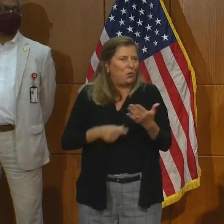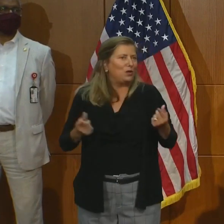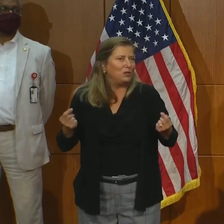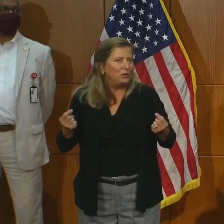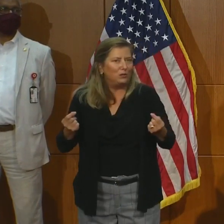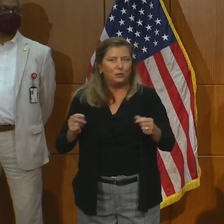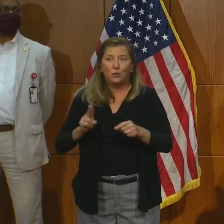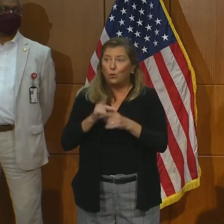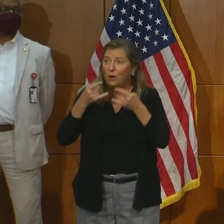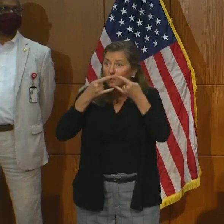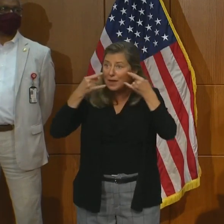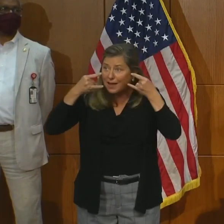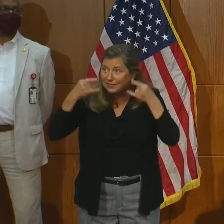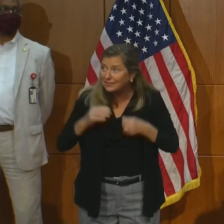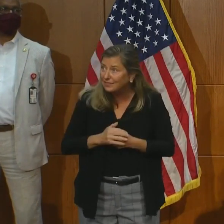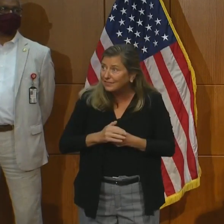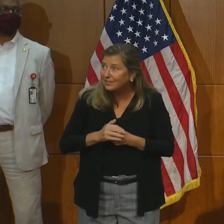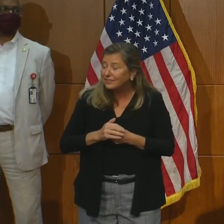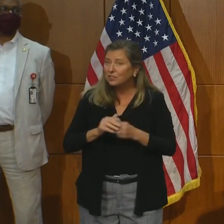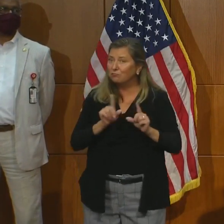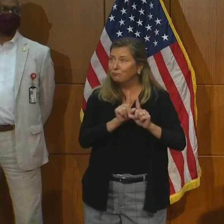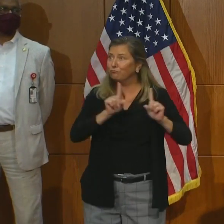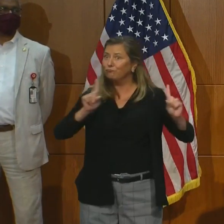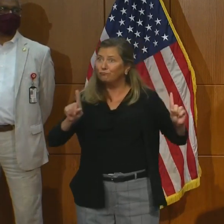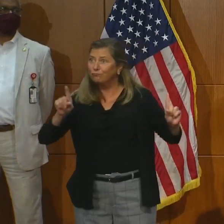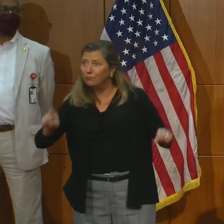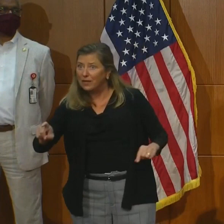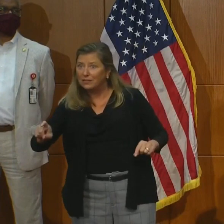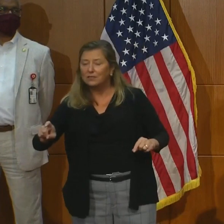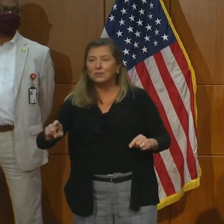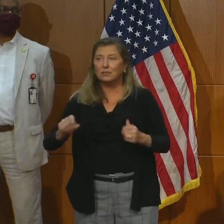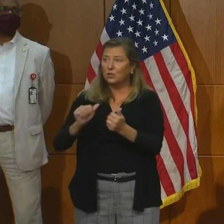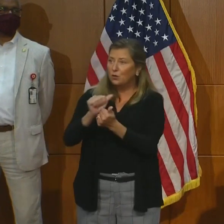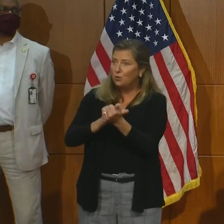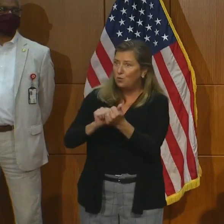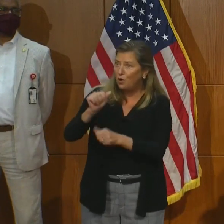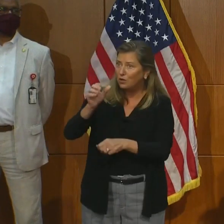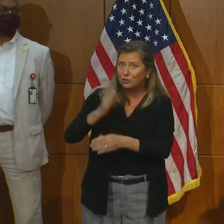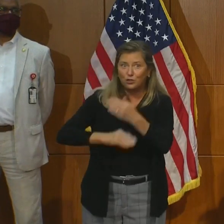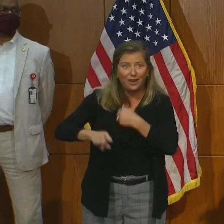POWER TO TURN THIS AROUND YOU. HAVE THAT POWER. WE ALL KNOW